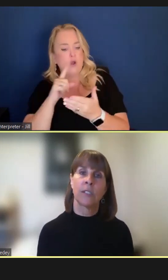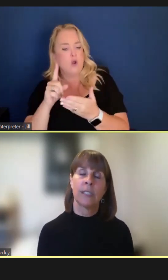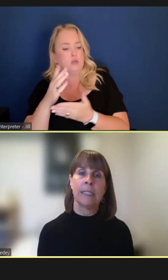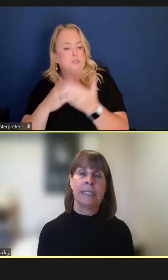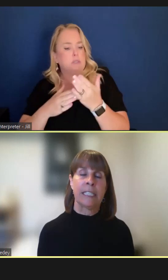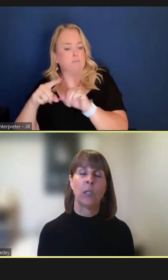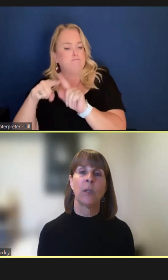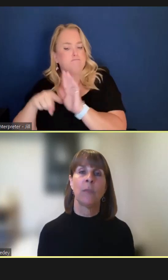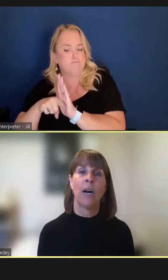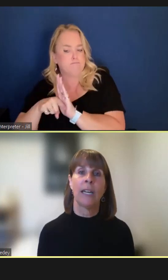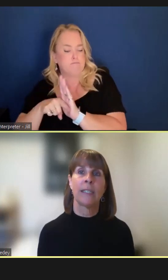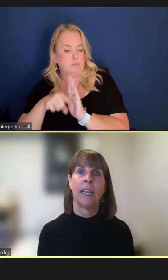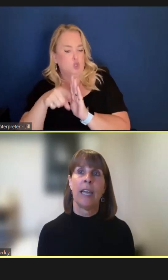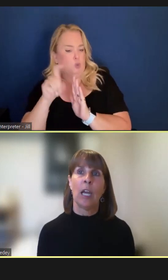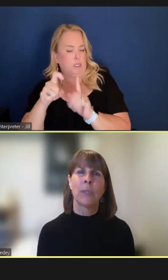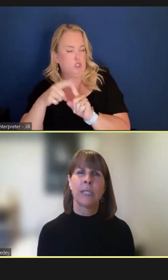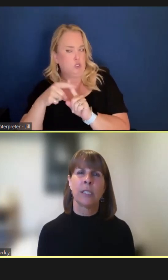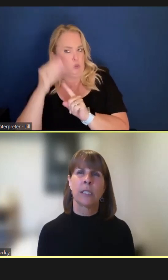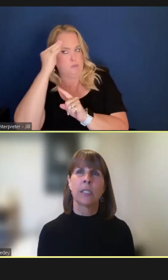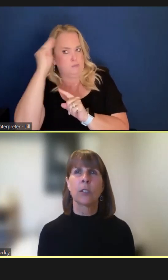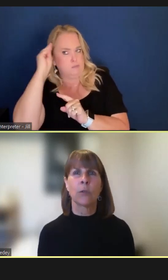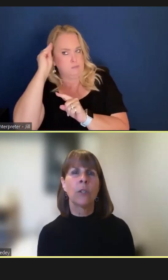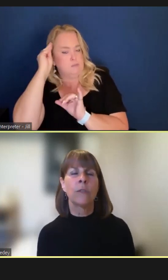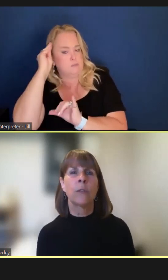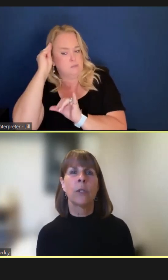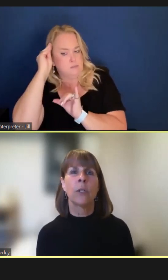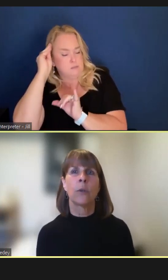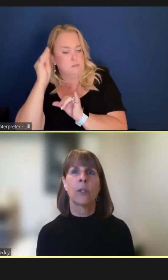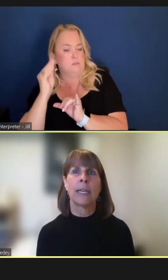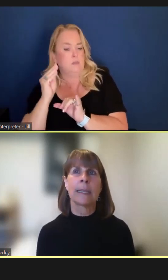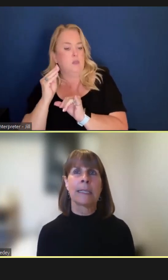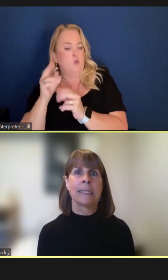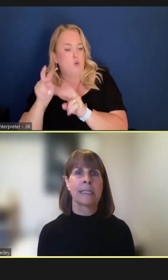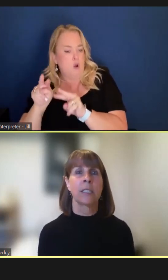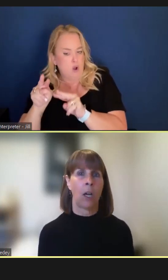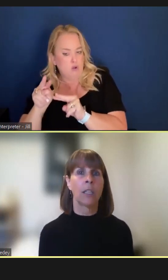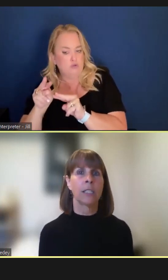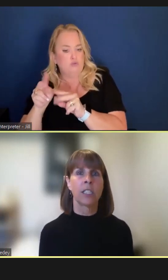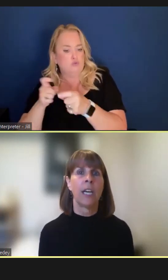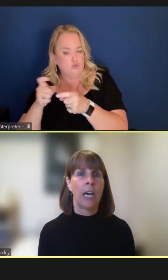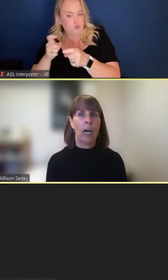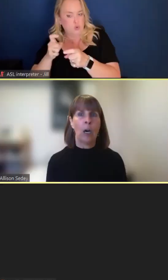you need to keep in mind and potentially control for or at least acknowledge um